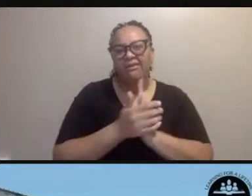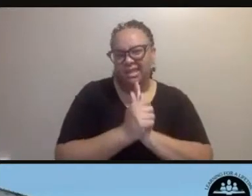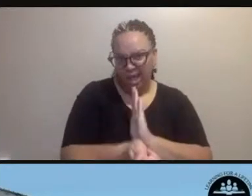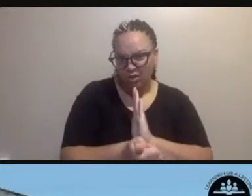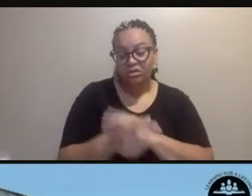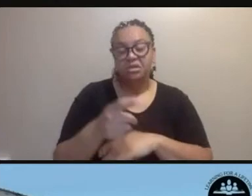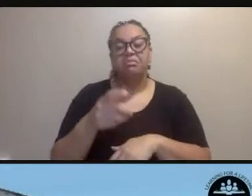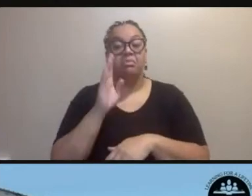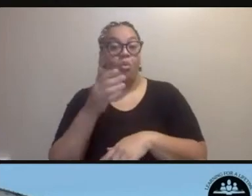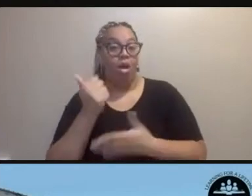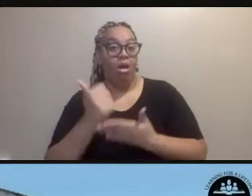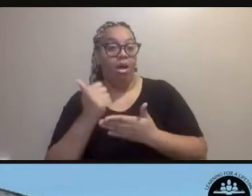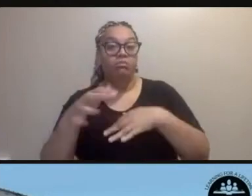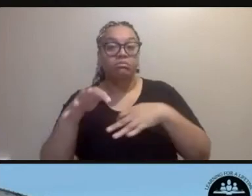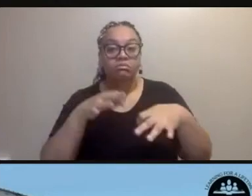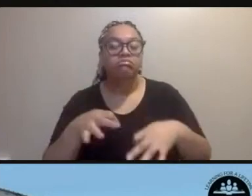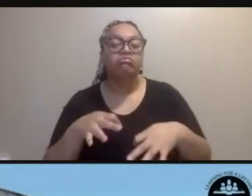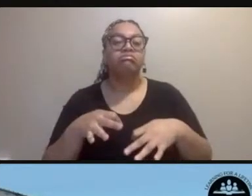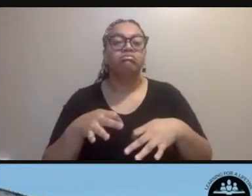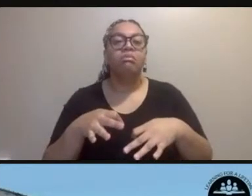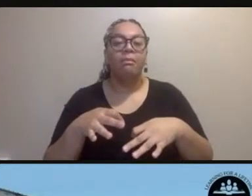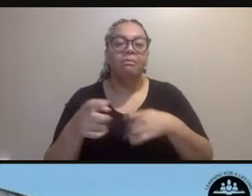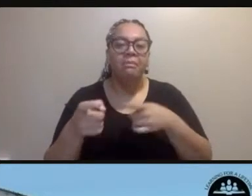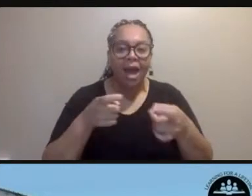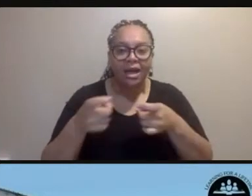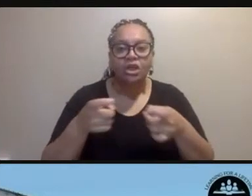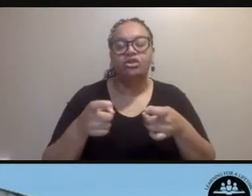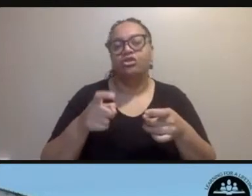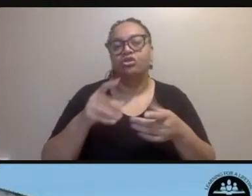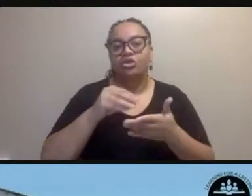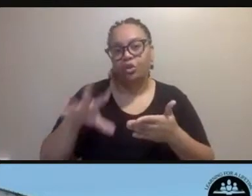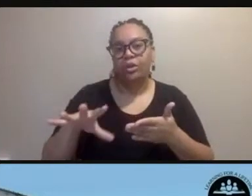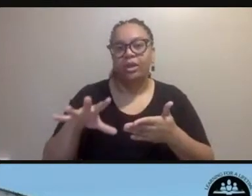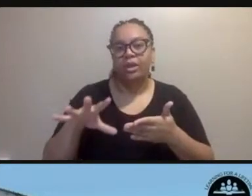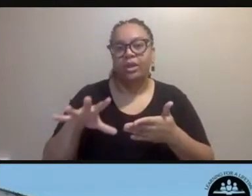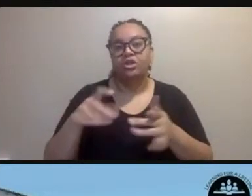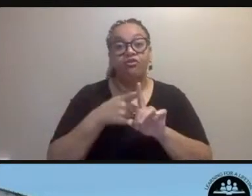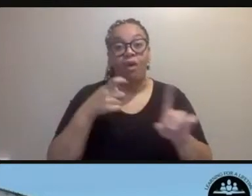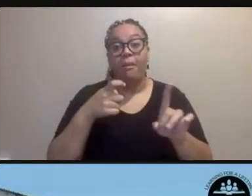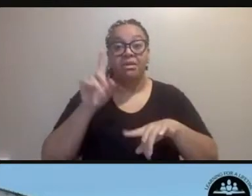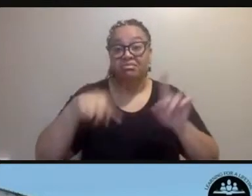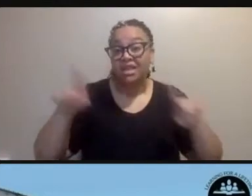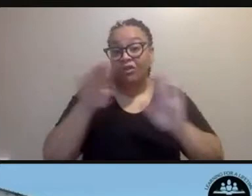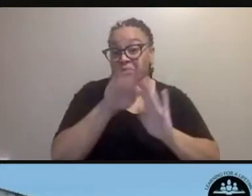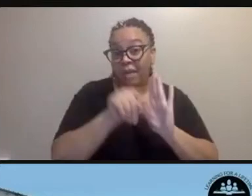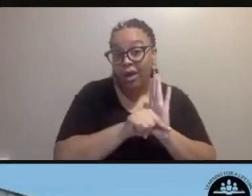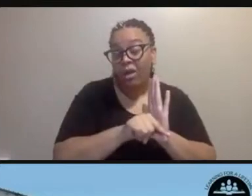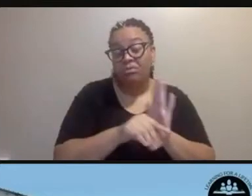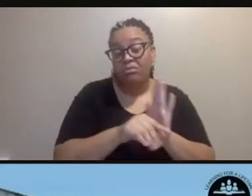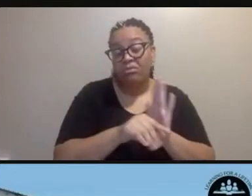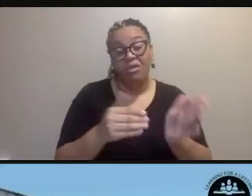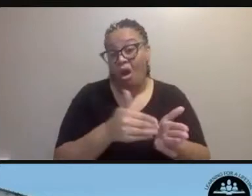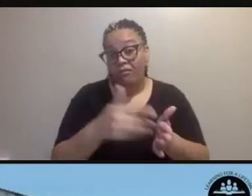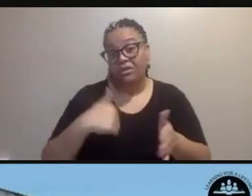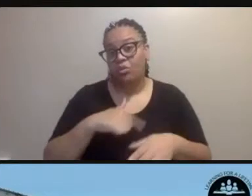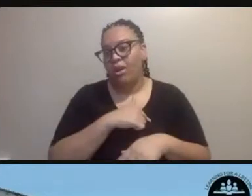TEACHERS AND ASSISTANCE TO DEVELOP SUBSET OF SKILLS THAT